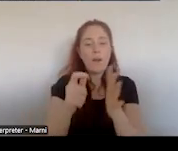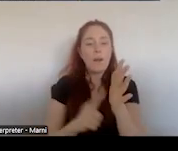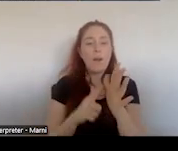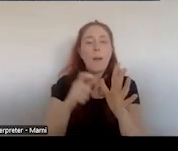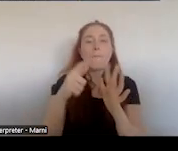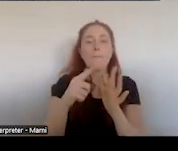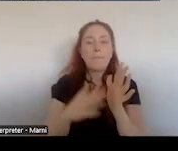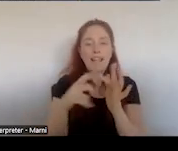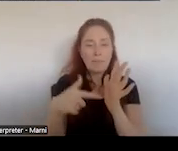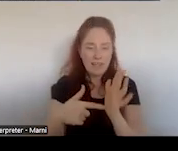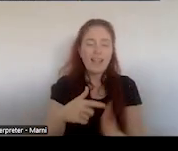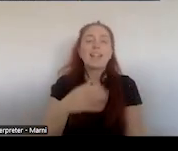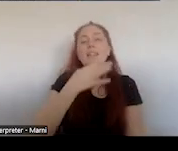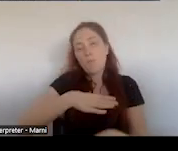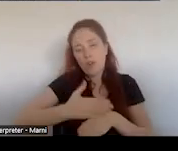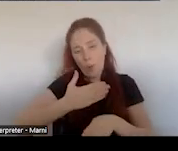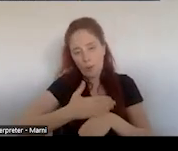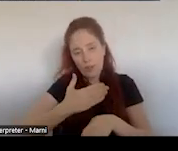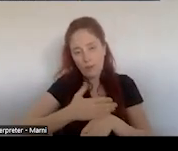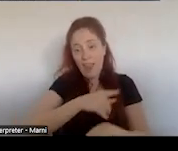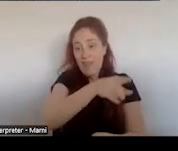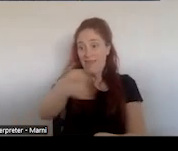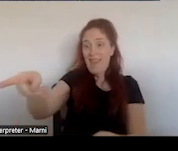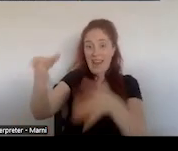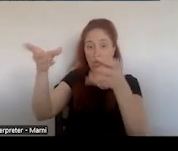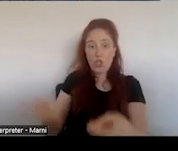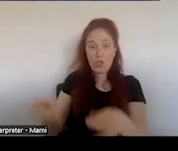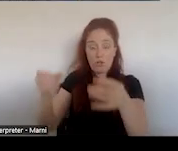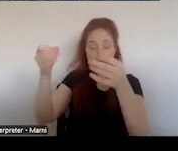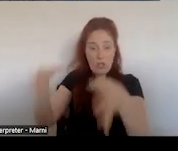They will be responsible for selecting placement organisations and participants